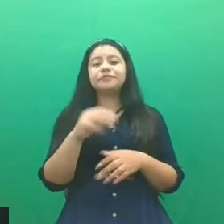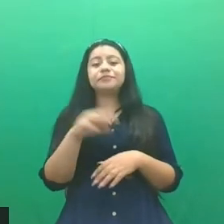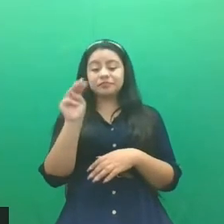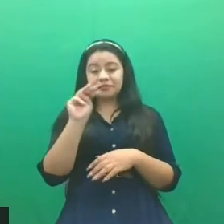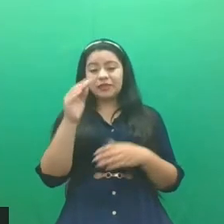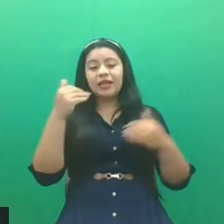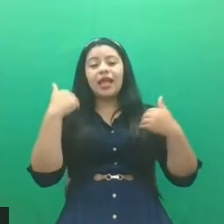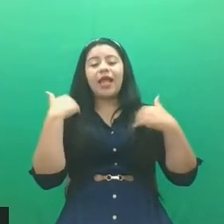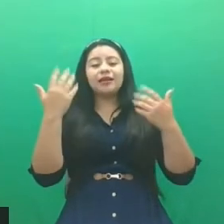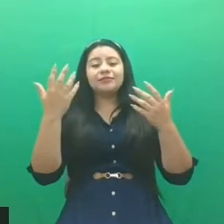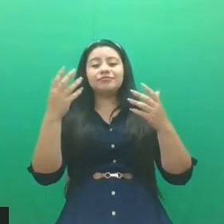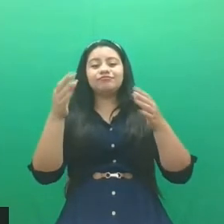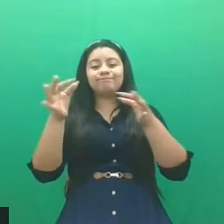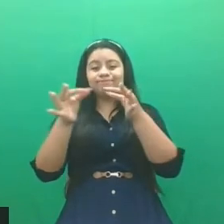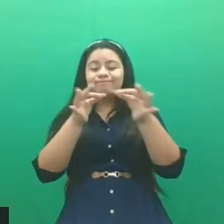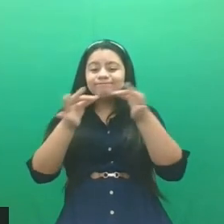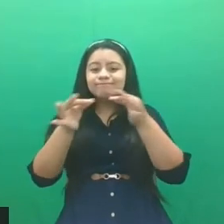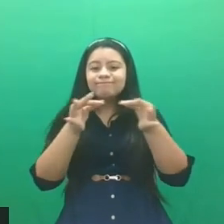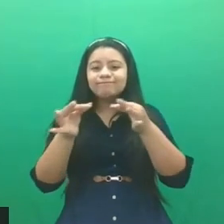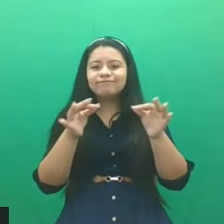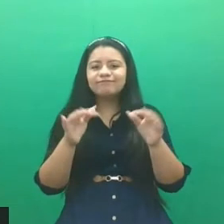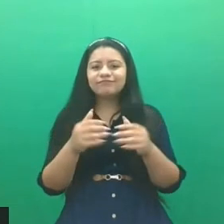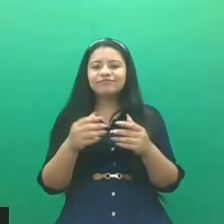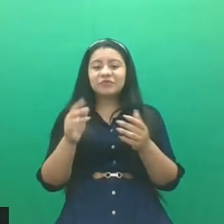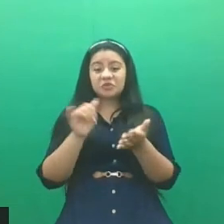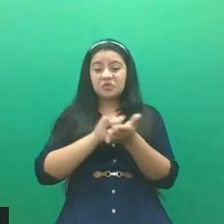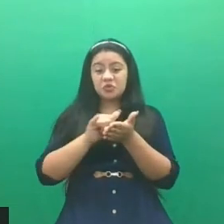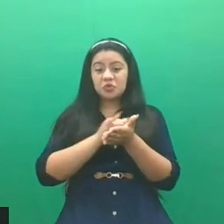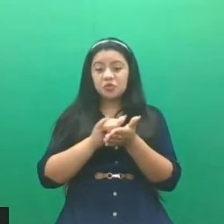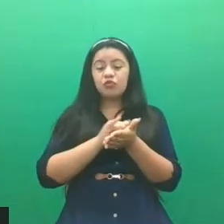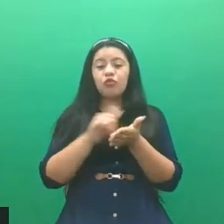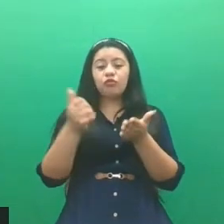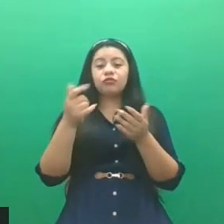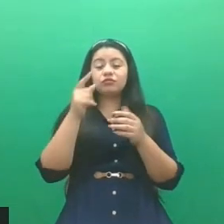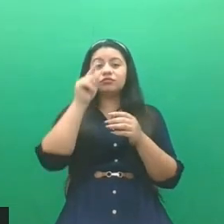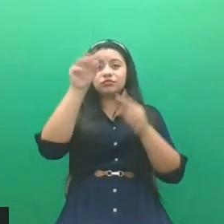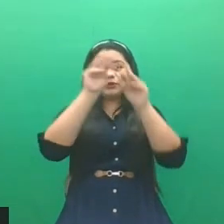you could say well the Cooper Hewitt Museum in New York over the pandemic while they were shut down,